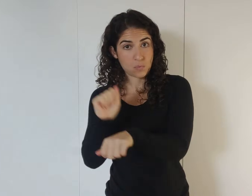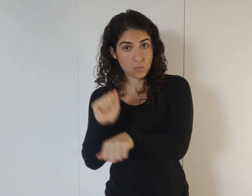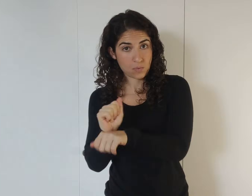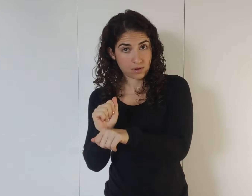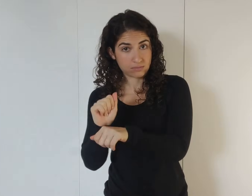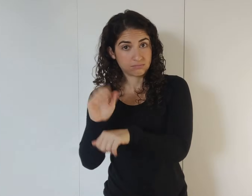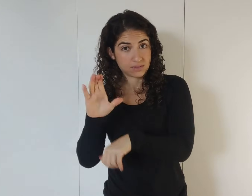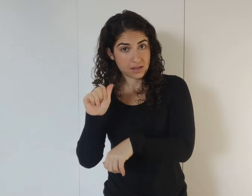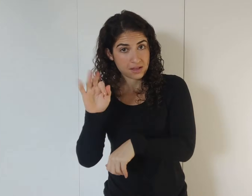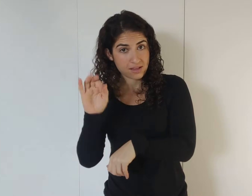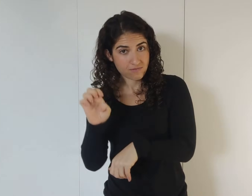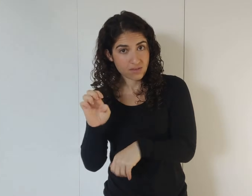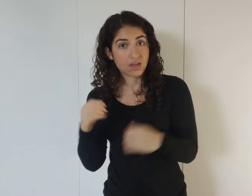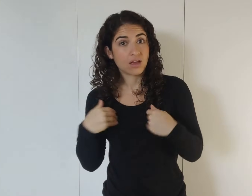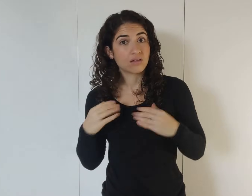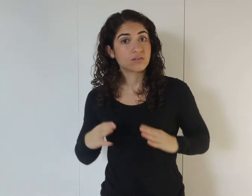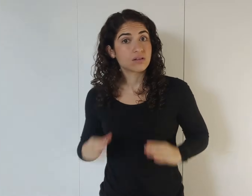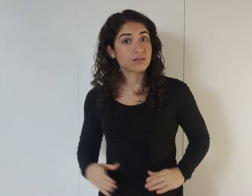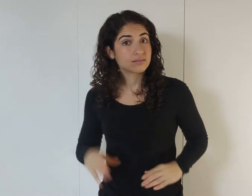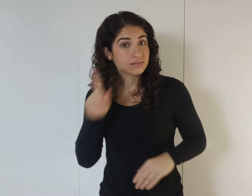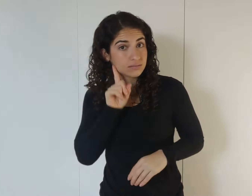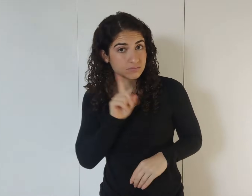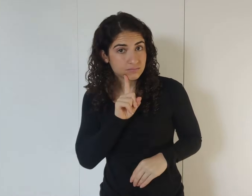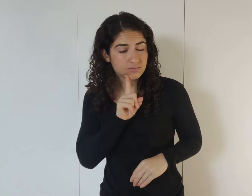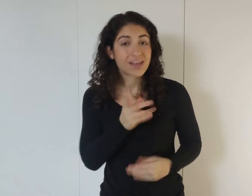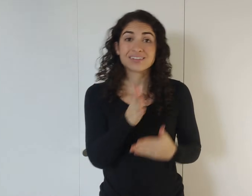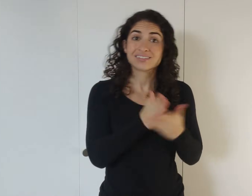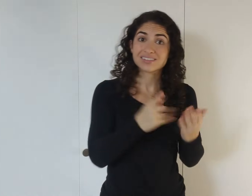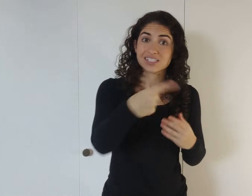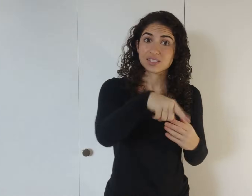Some of you work in a cafe and have customers who are Deaf,